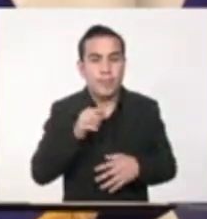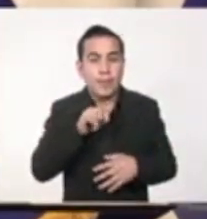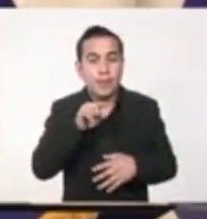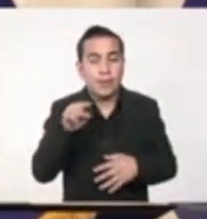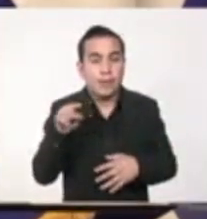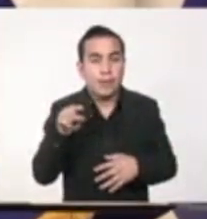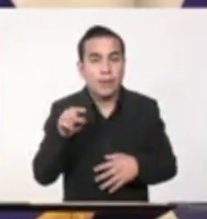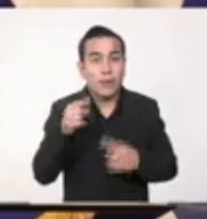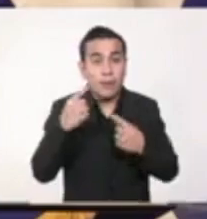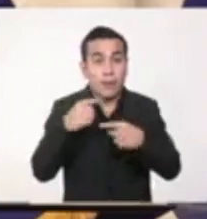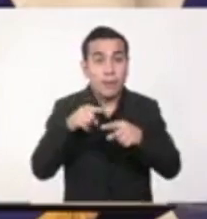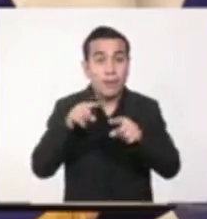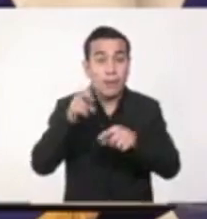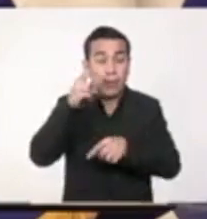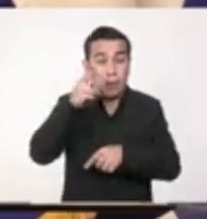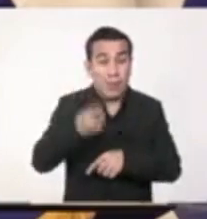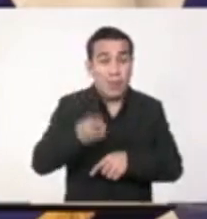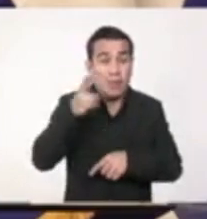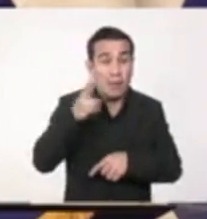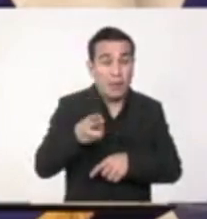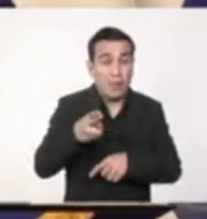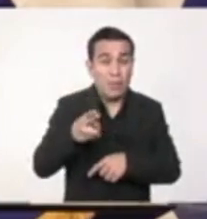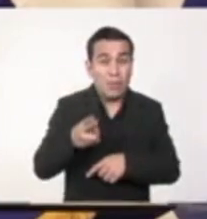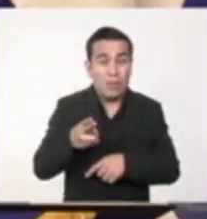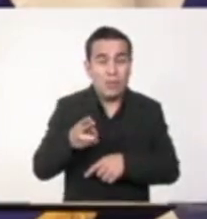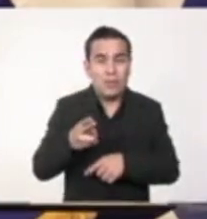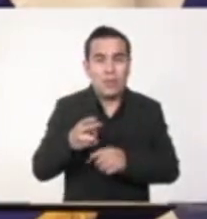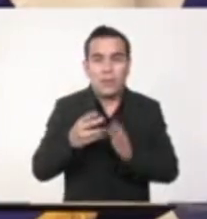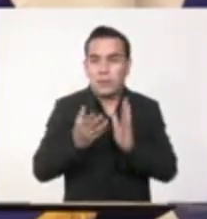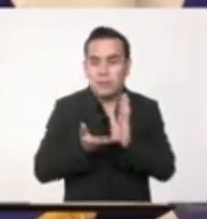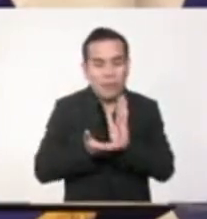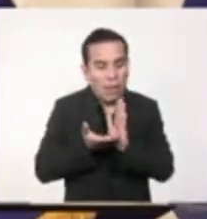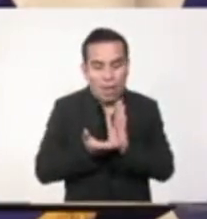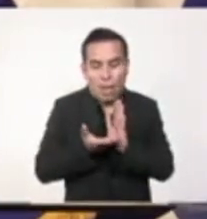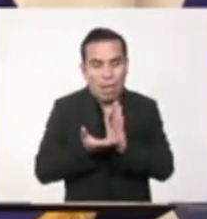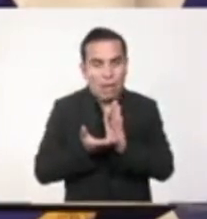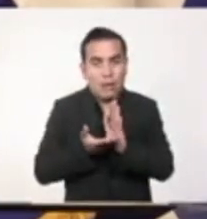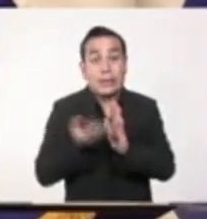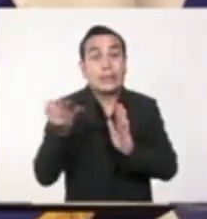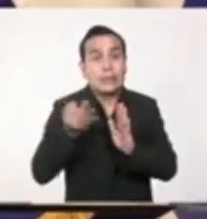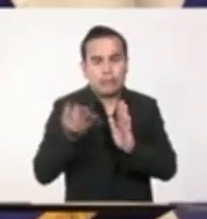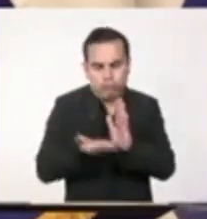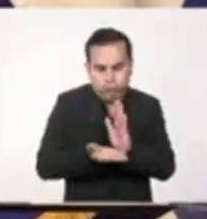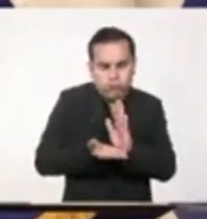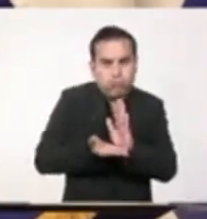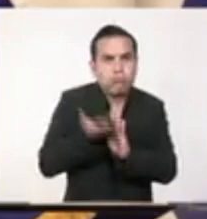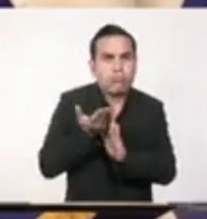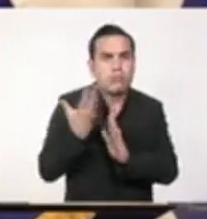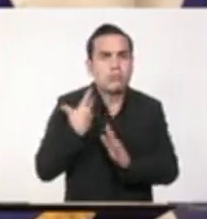holding on to the things that have kept us in it underdevelopment, we will never develop, because we have